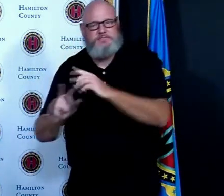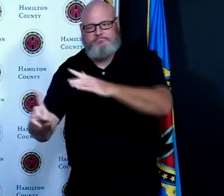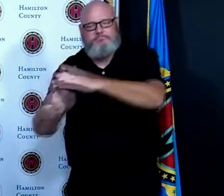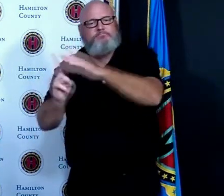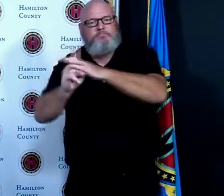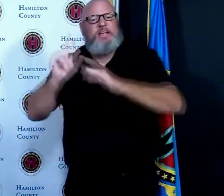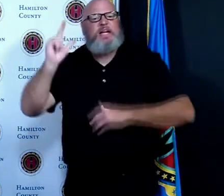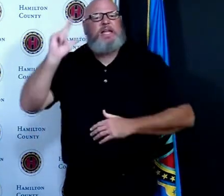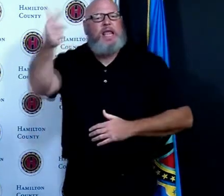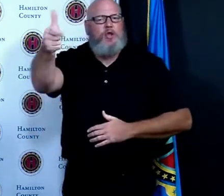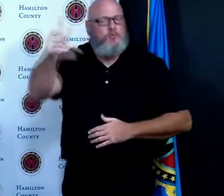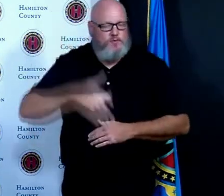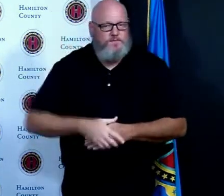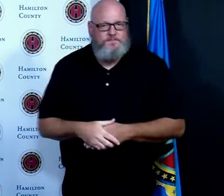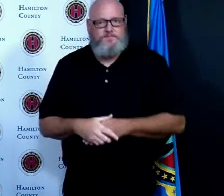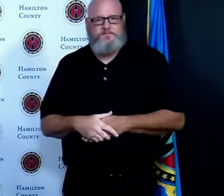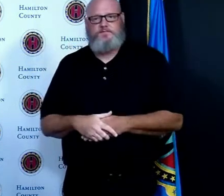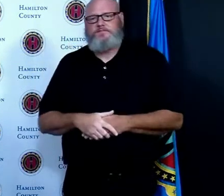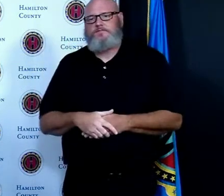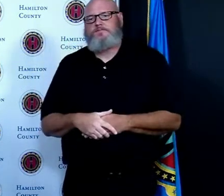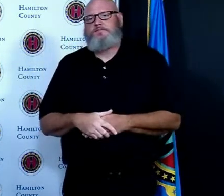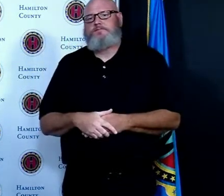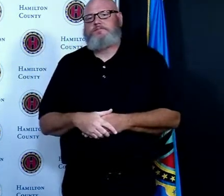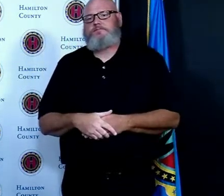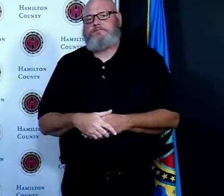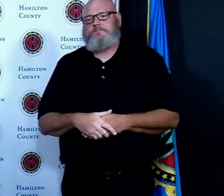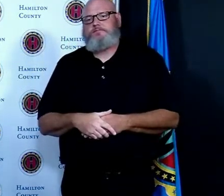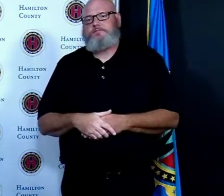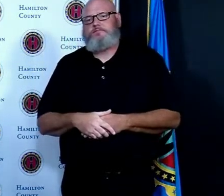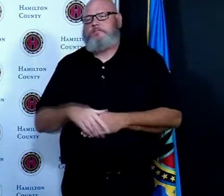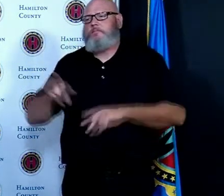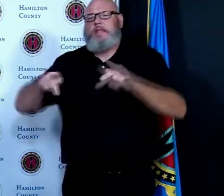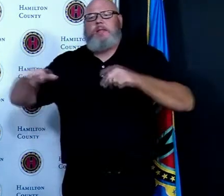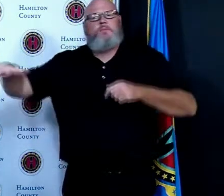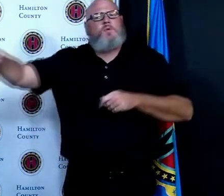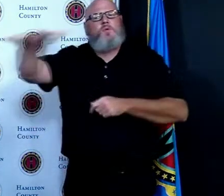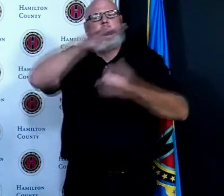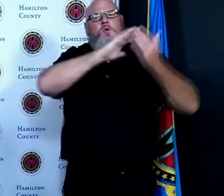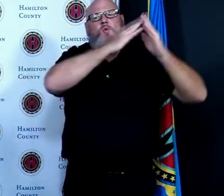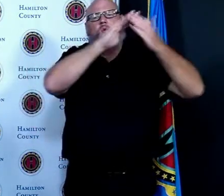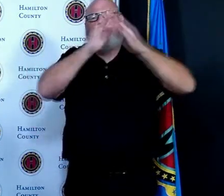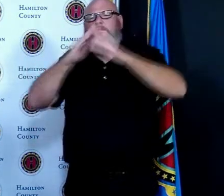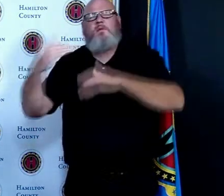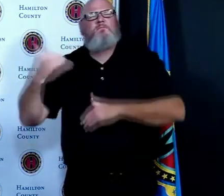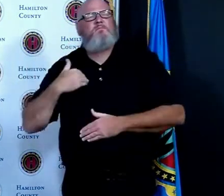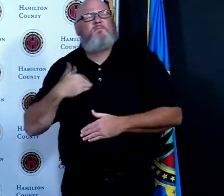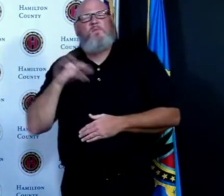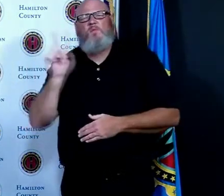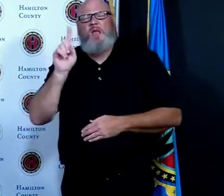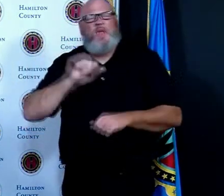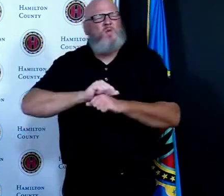question to answer we know that in our community it's community spread we know that it could be